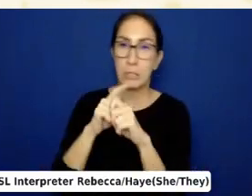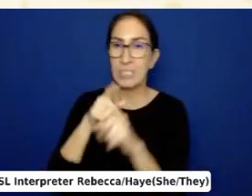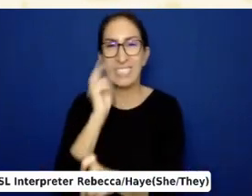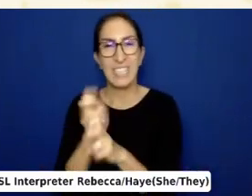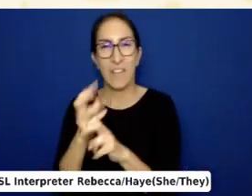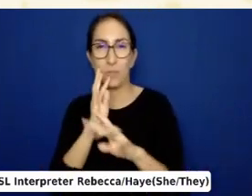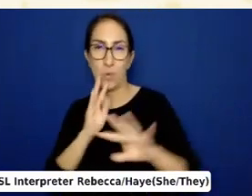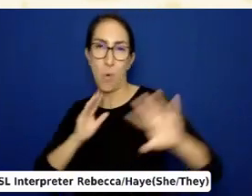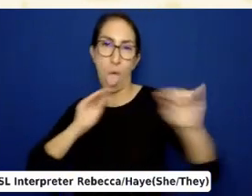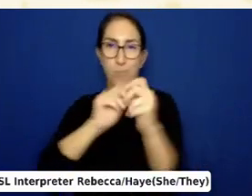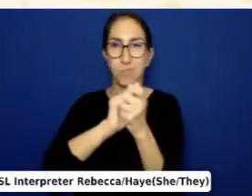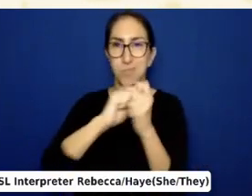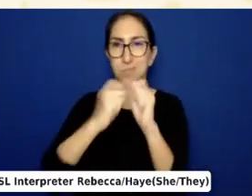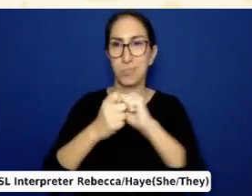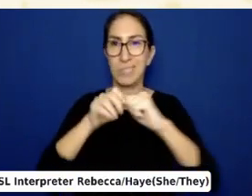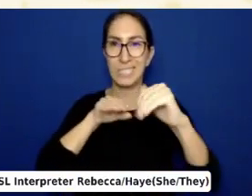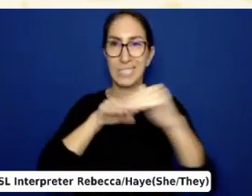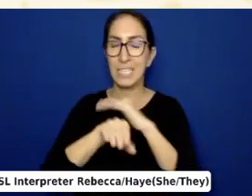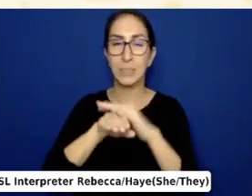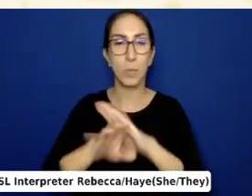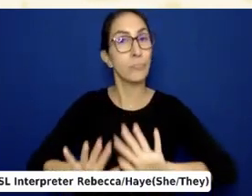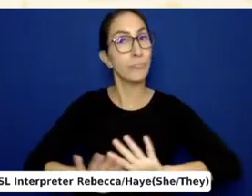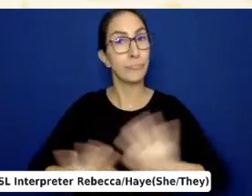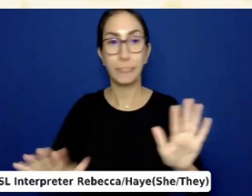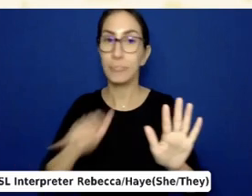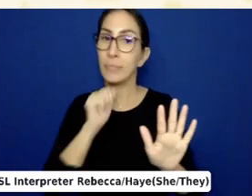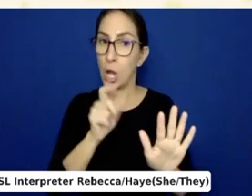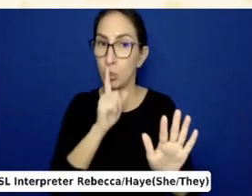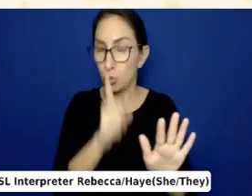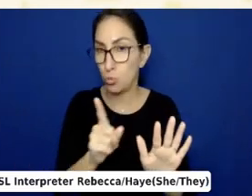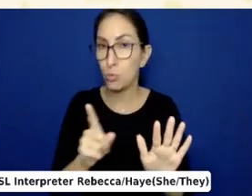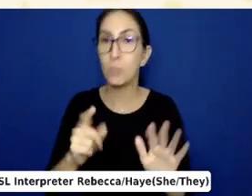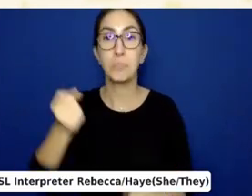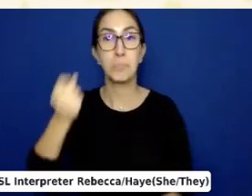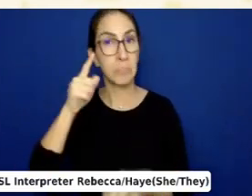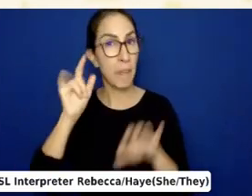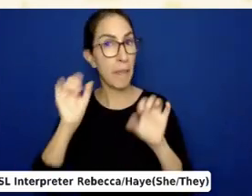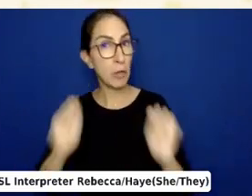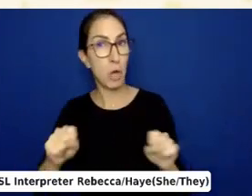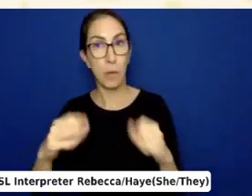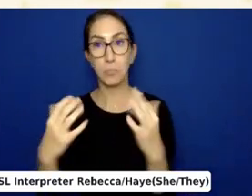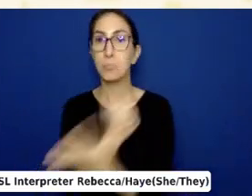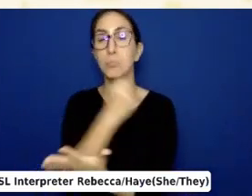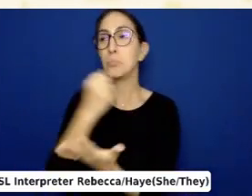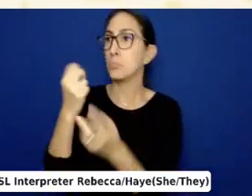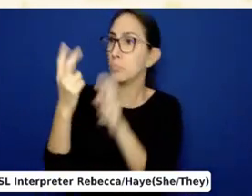It could take discussions. It could take conversations. It could take adiations.